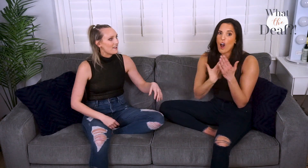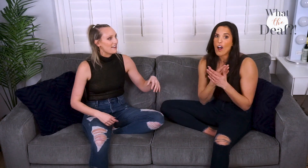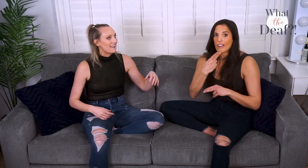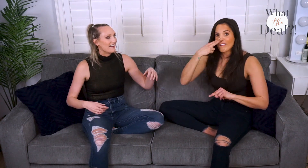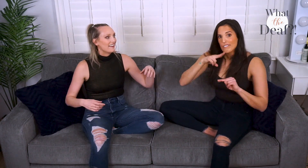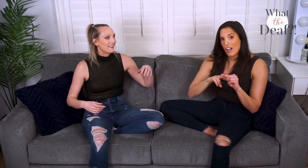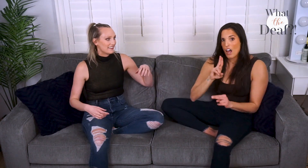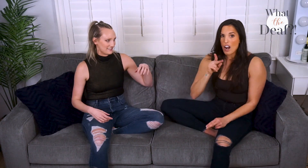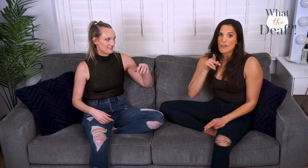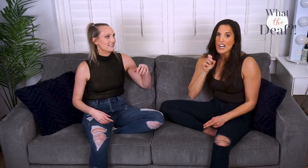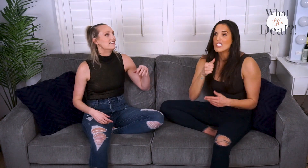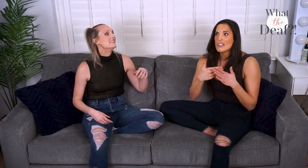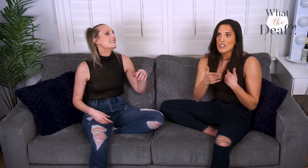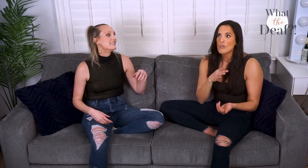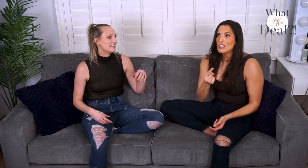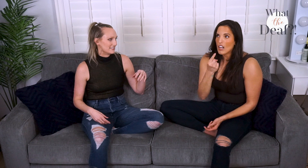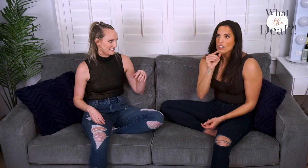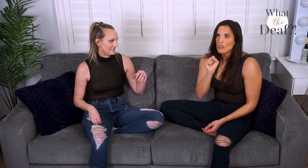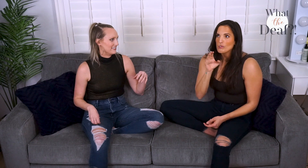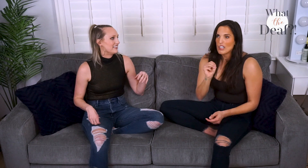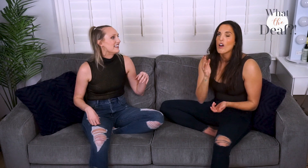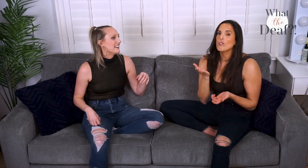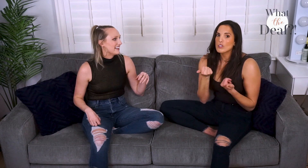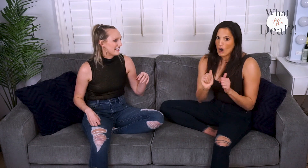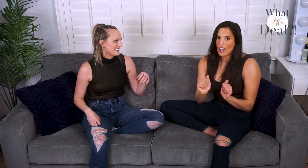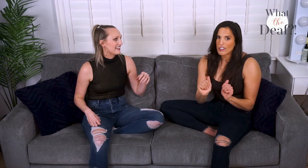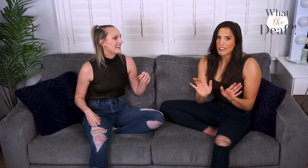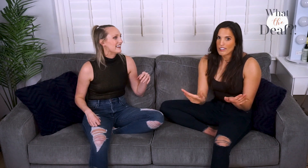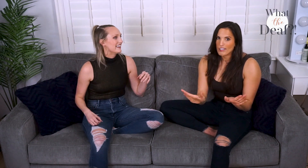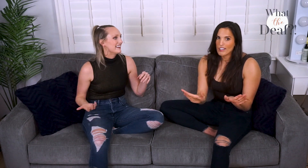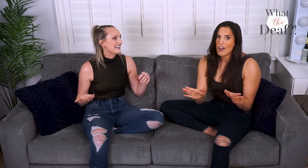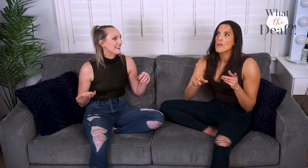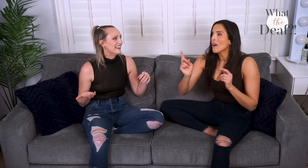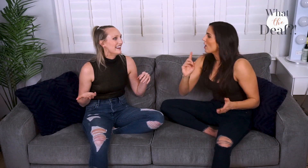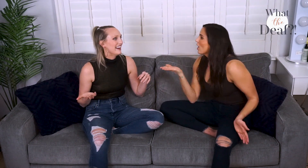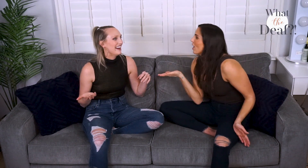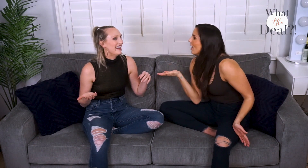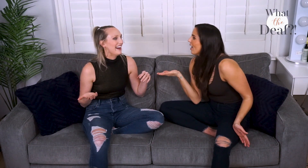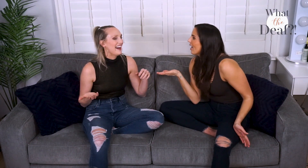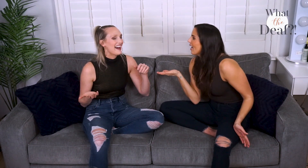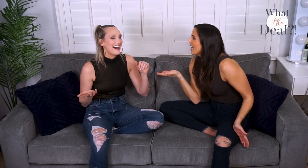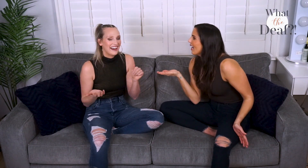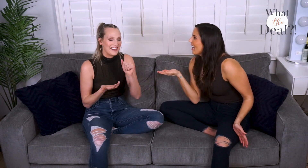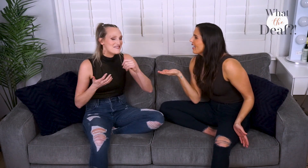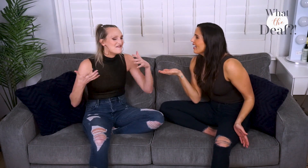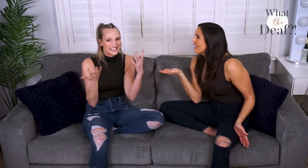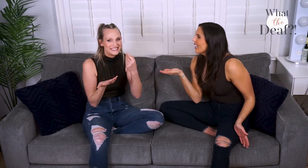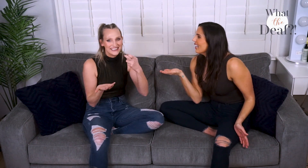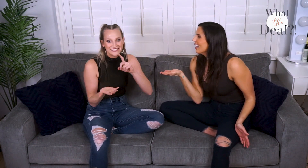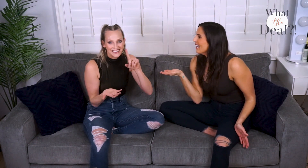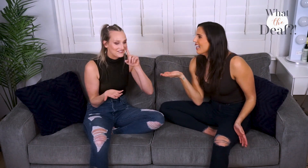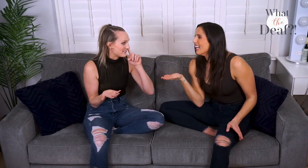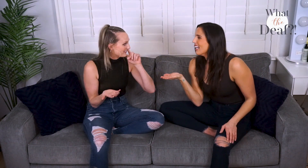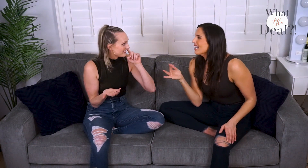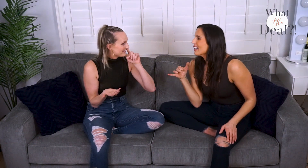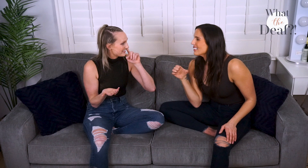for all the fun updates, even though we suck at social media, we're trying. But where can they find us? @WhatTheDeaf.